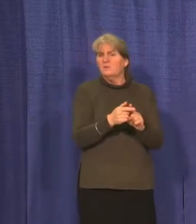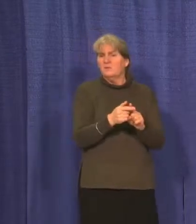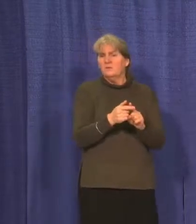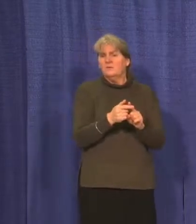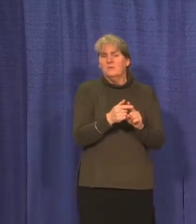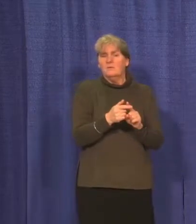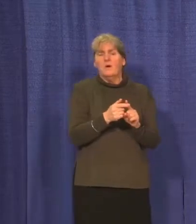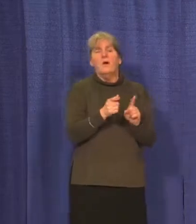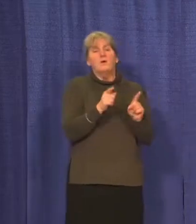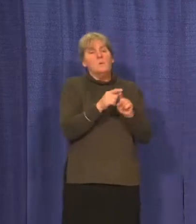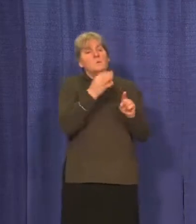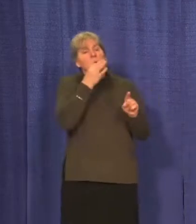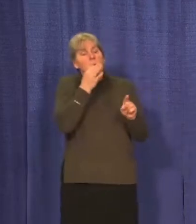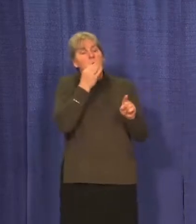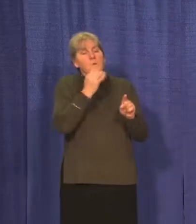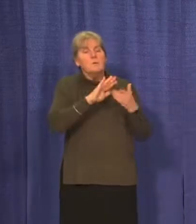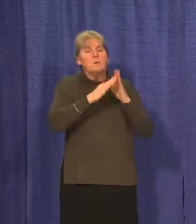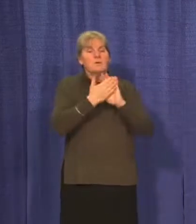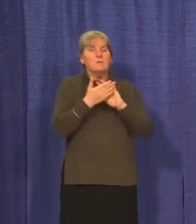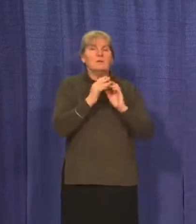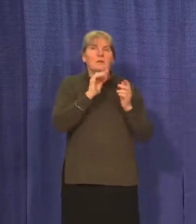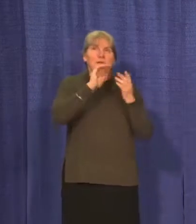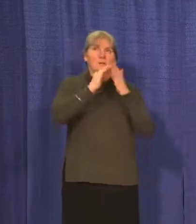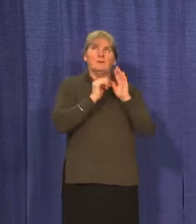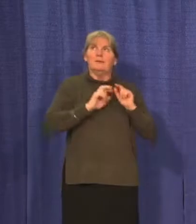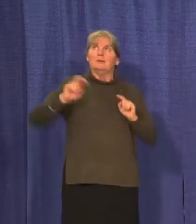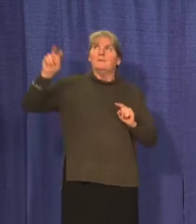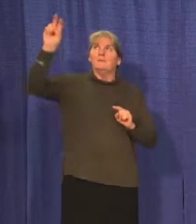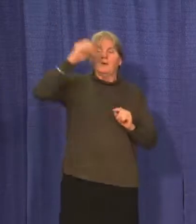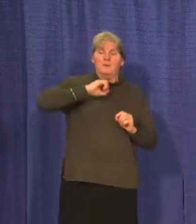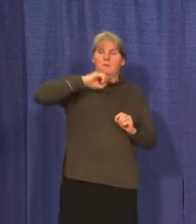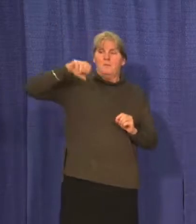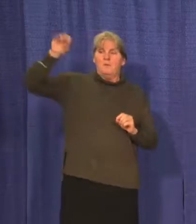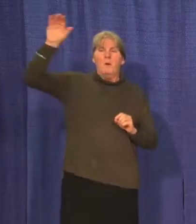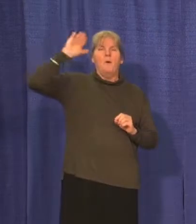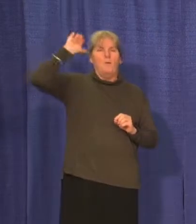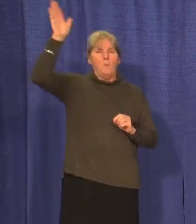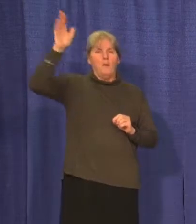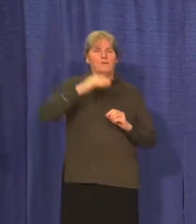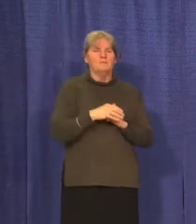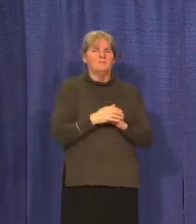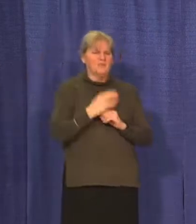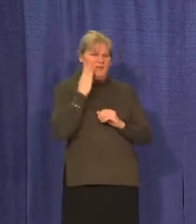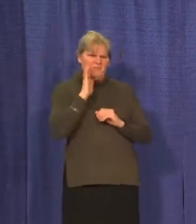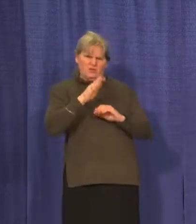available in community health centres as well. If your child is feeling ill and